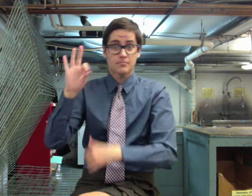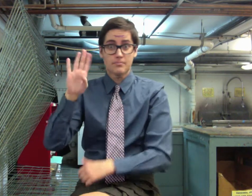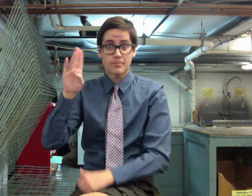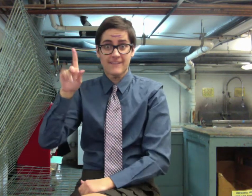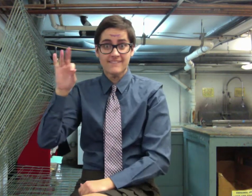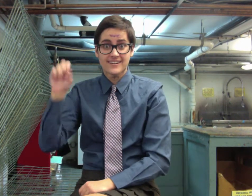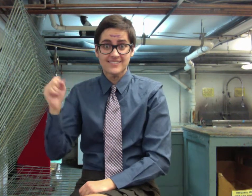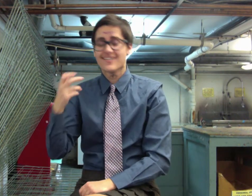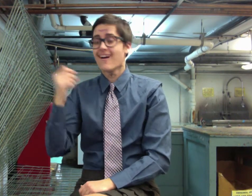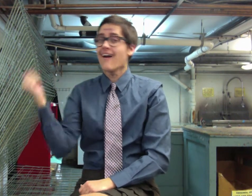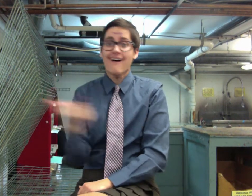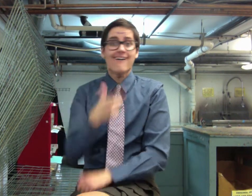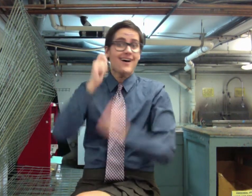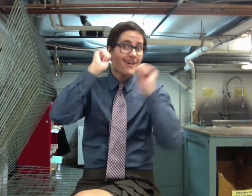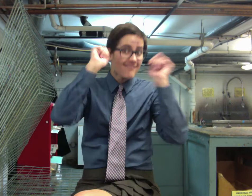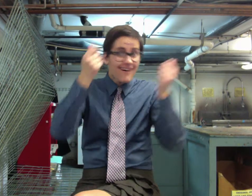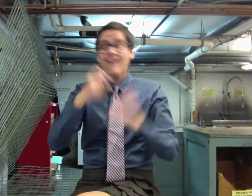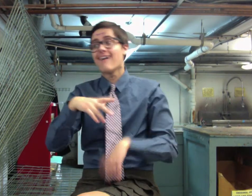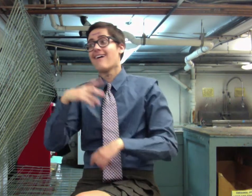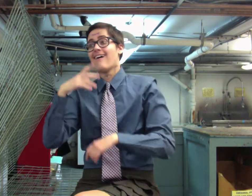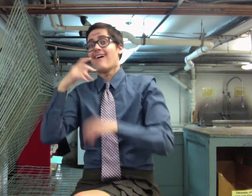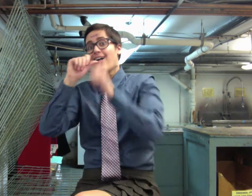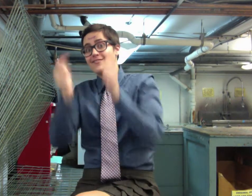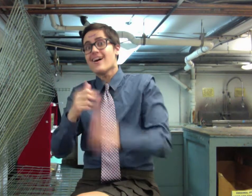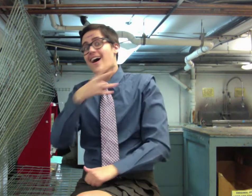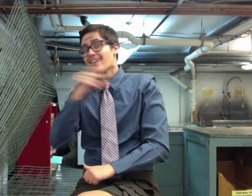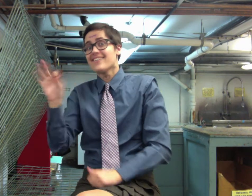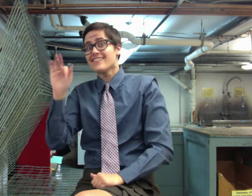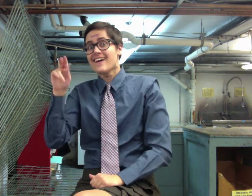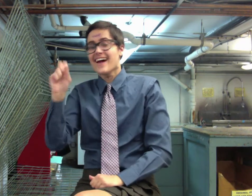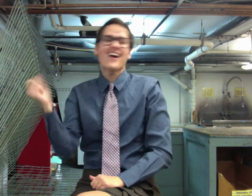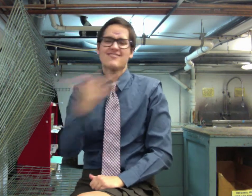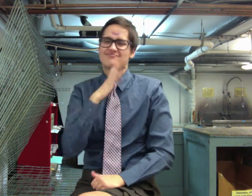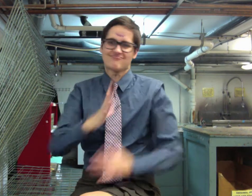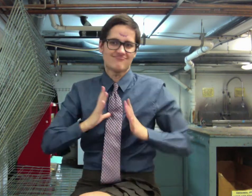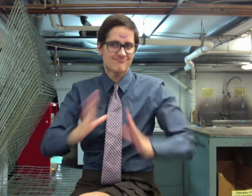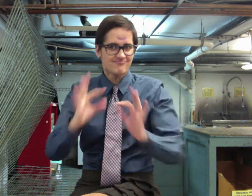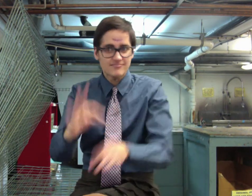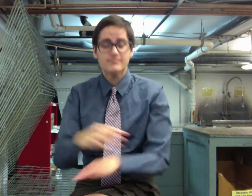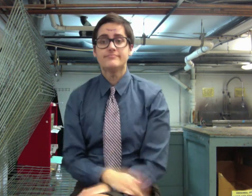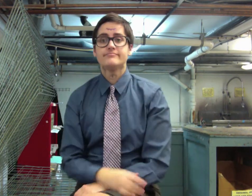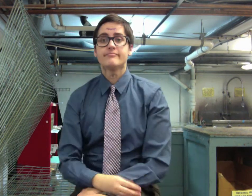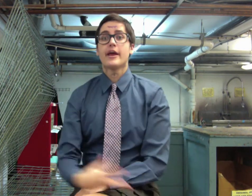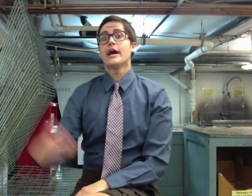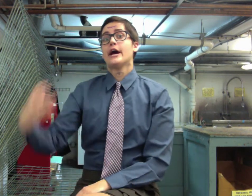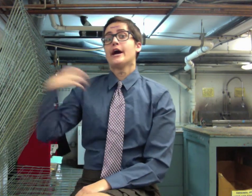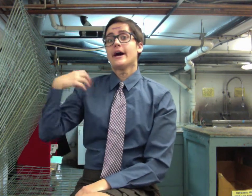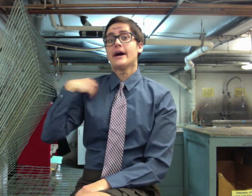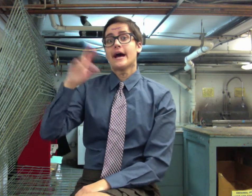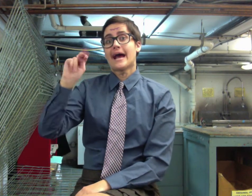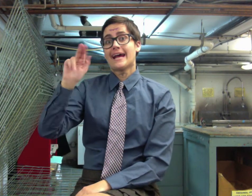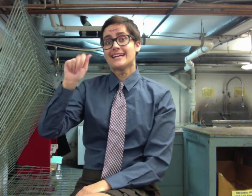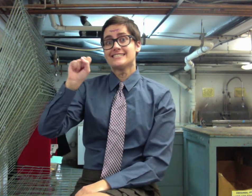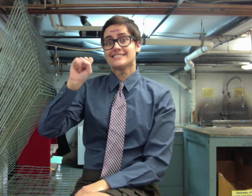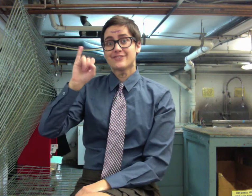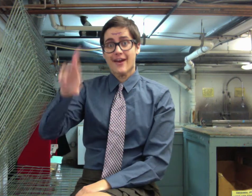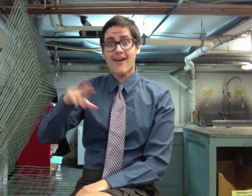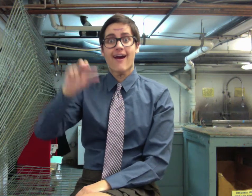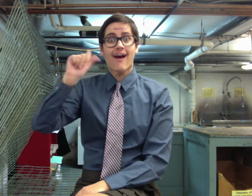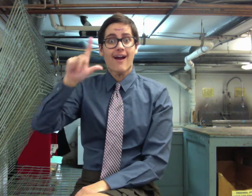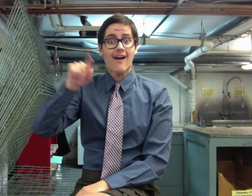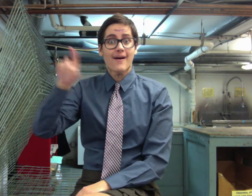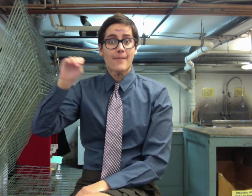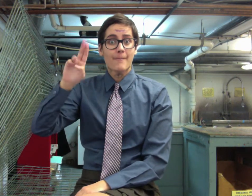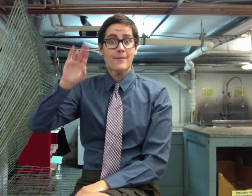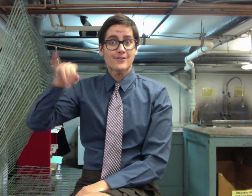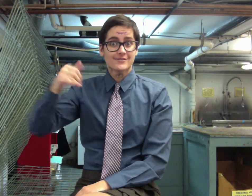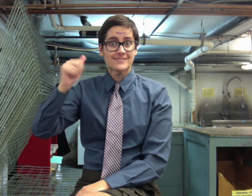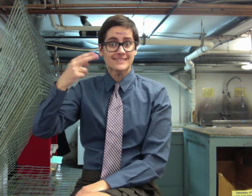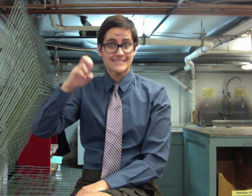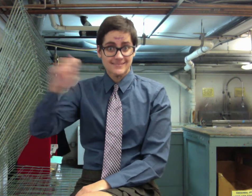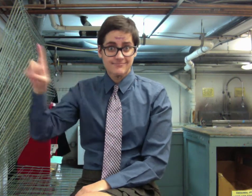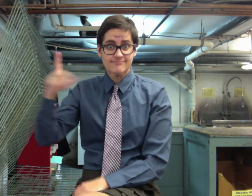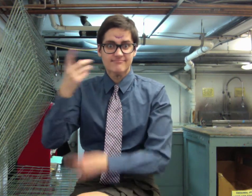Bluffs, fans and hooded figures alike will feel just fine. Coach Nasir Al-Mujaheed